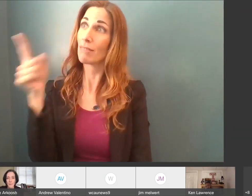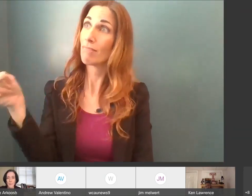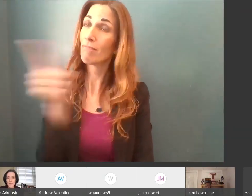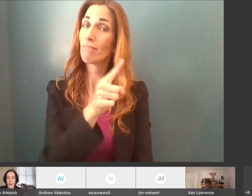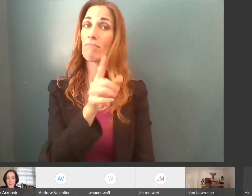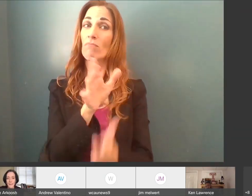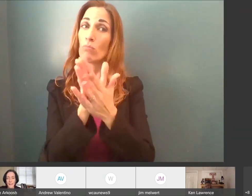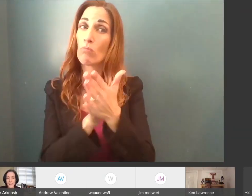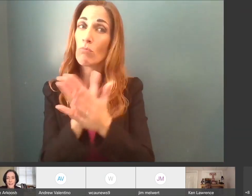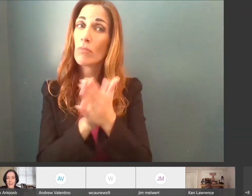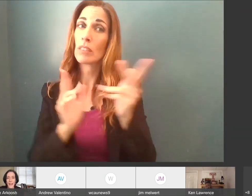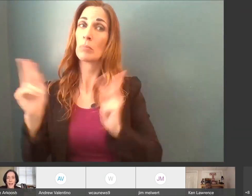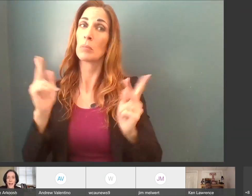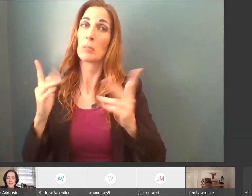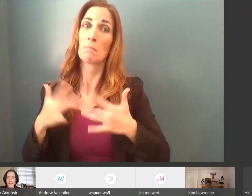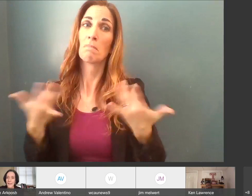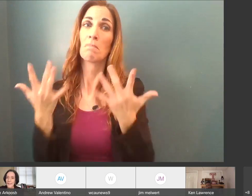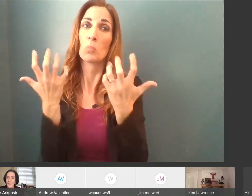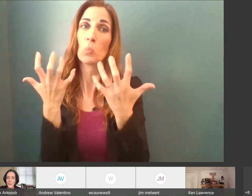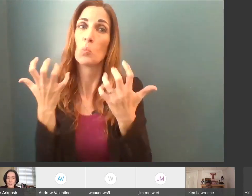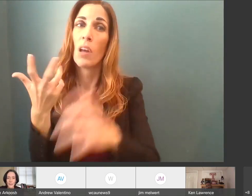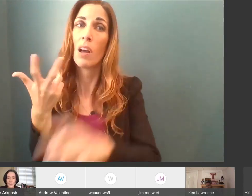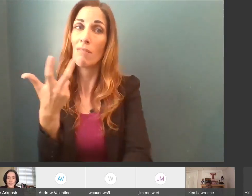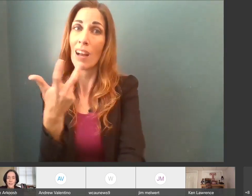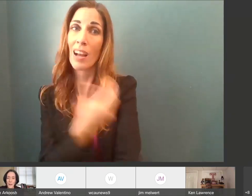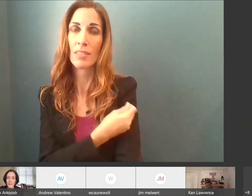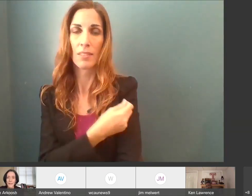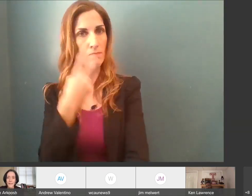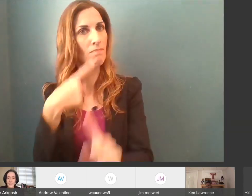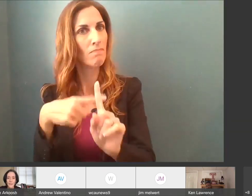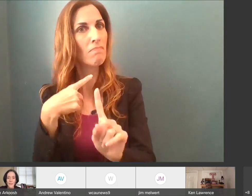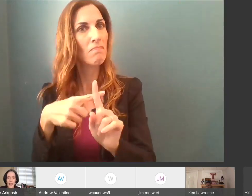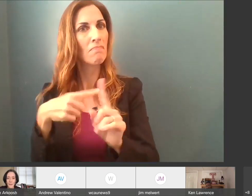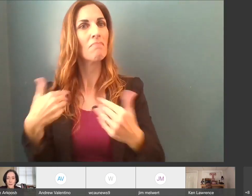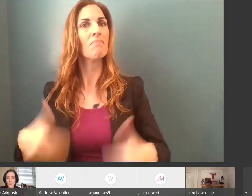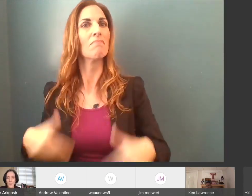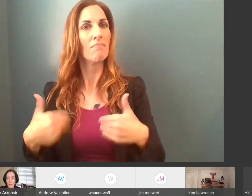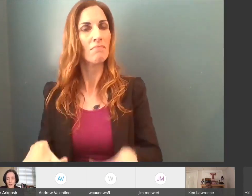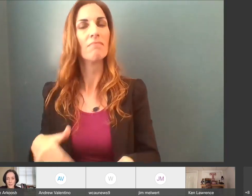be vaccinated and as I said earlier, I do have to continue to ask for your patience.